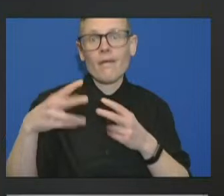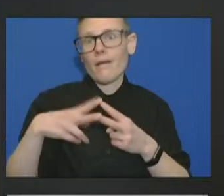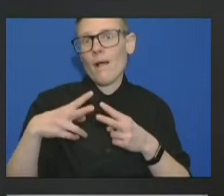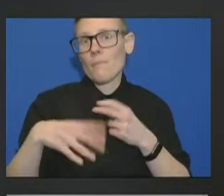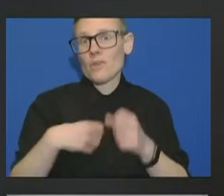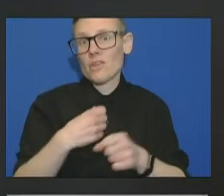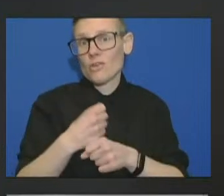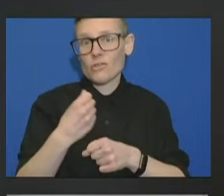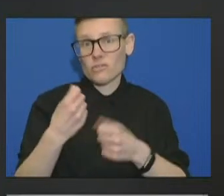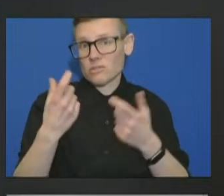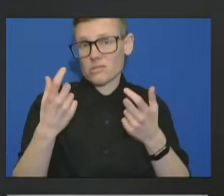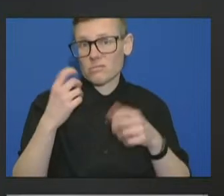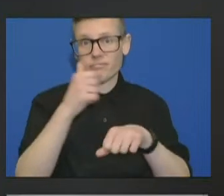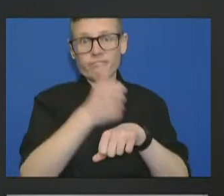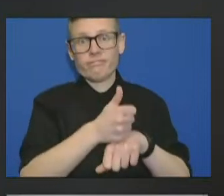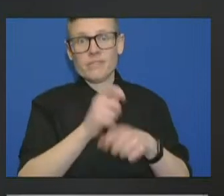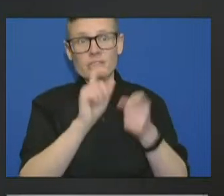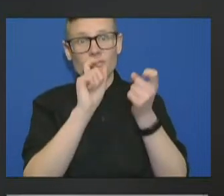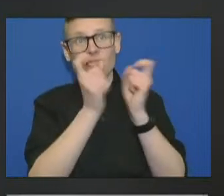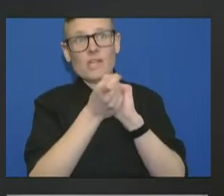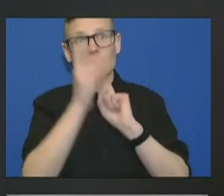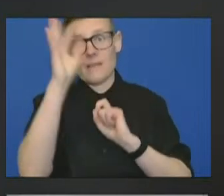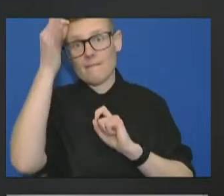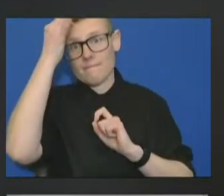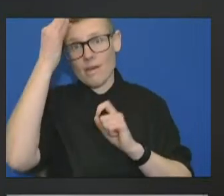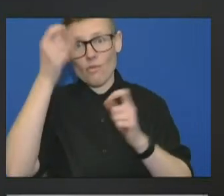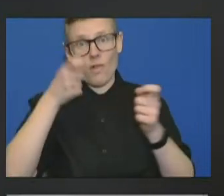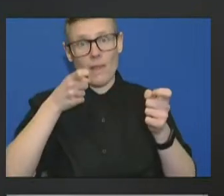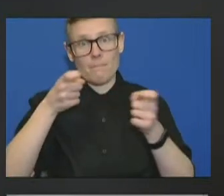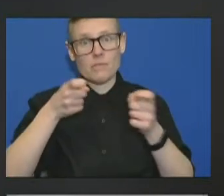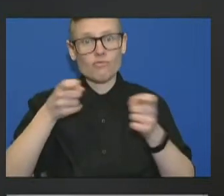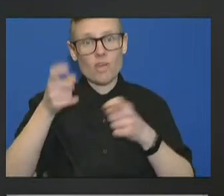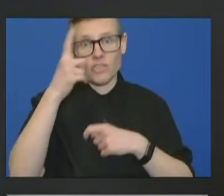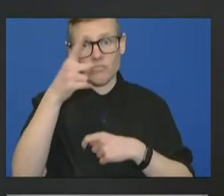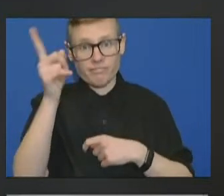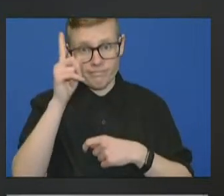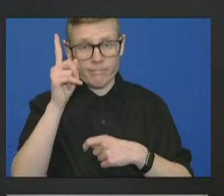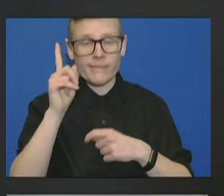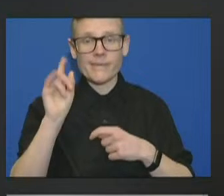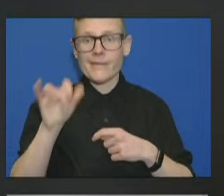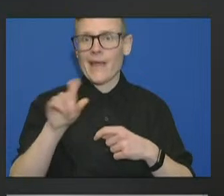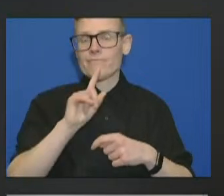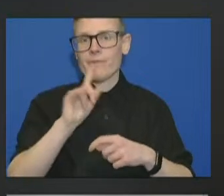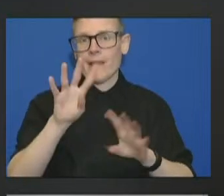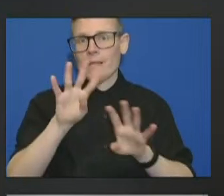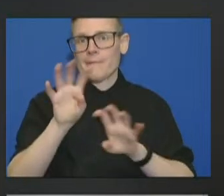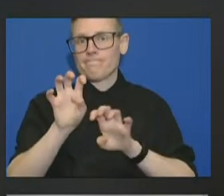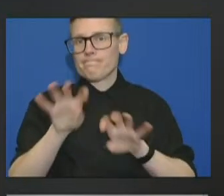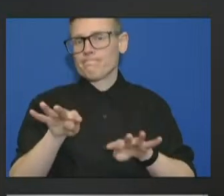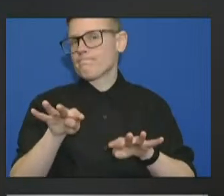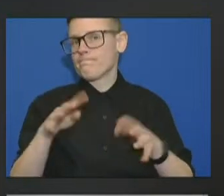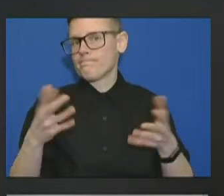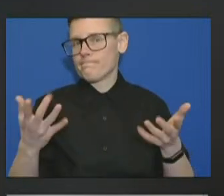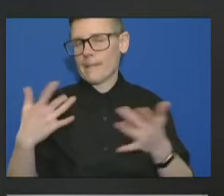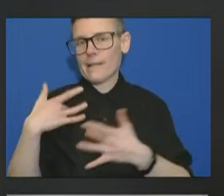in the in the coming couple of years tied to changes in the